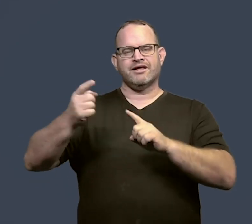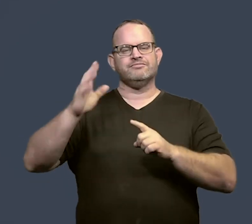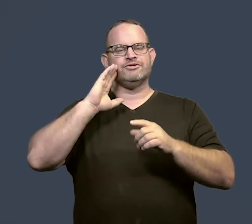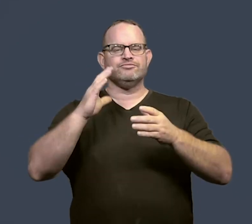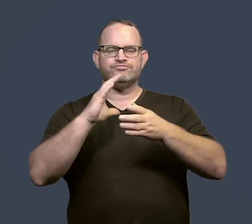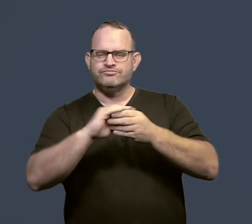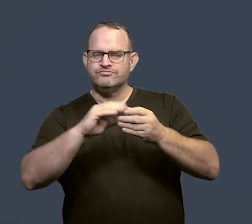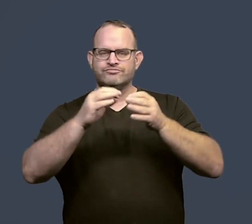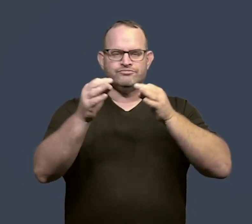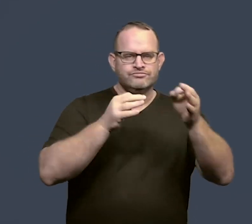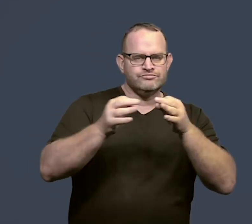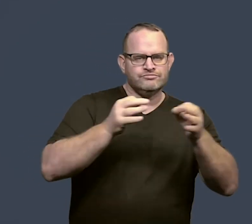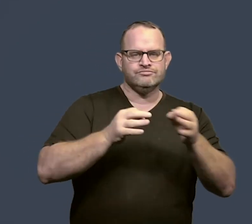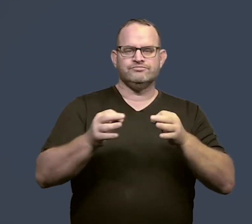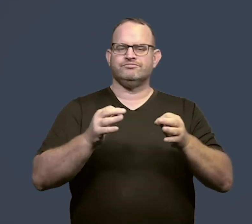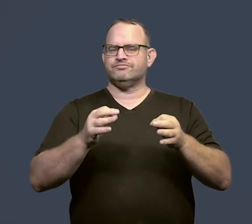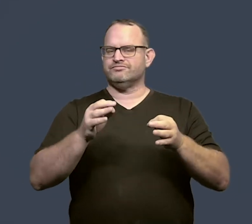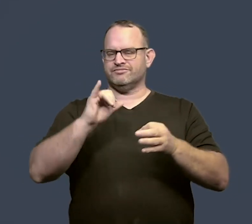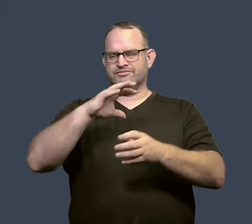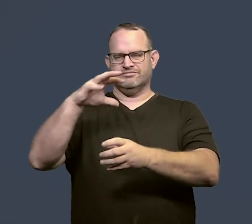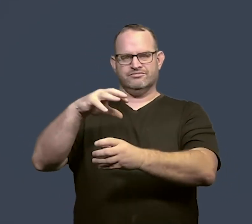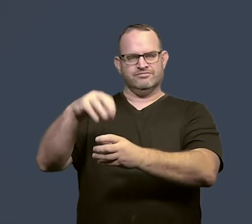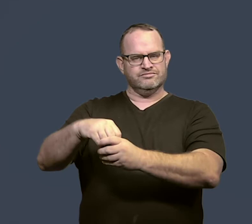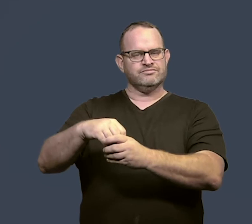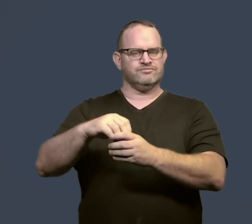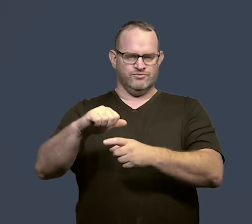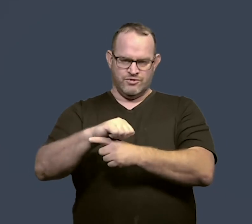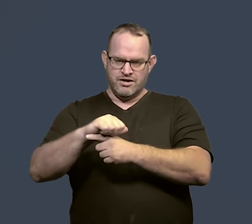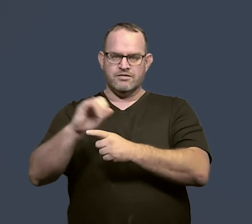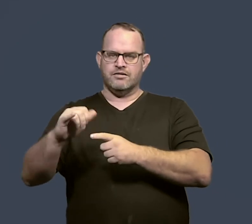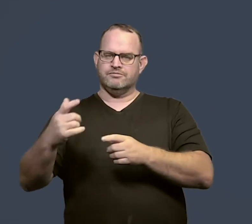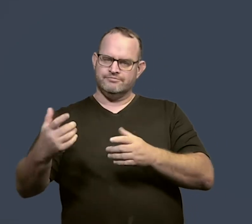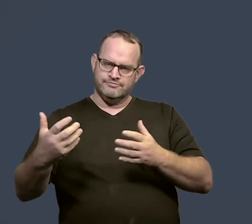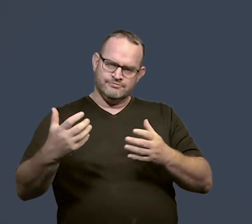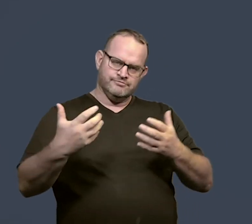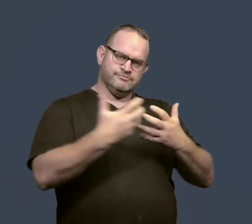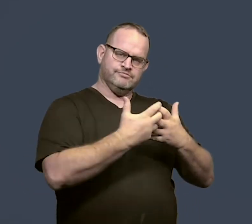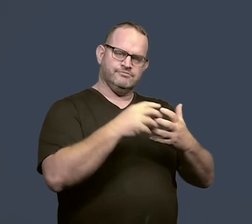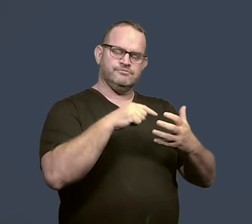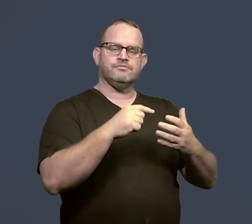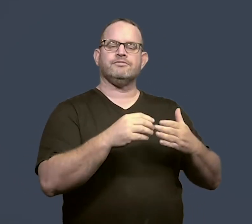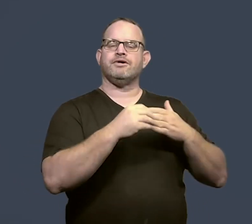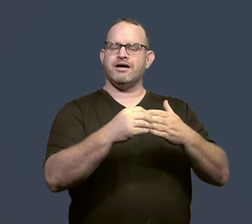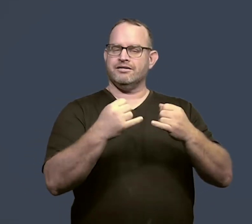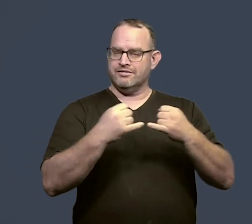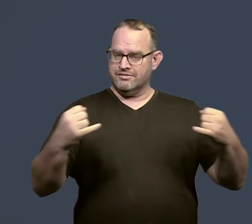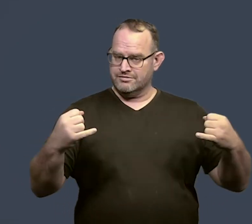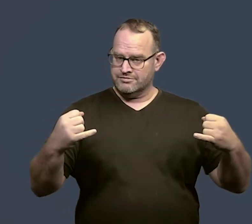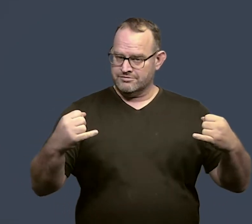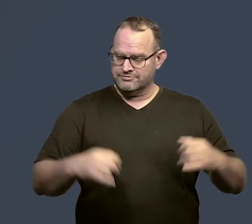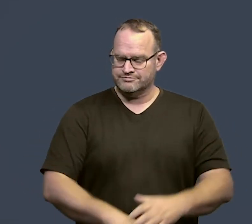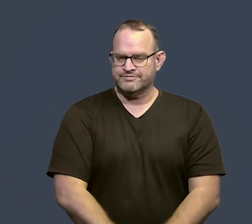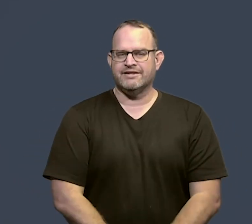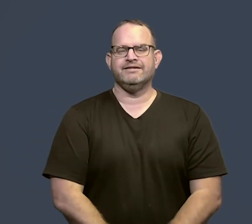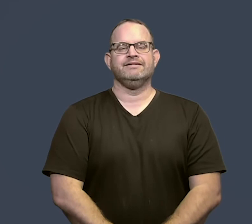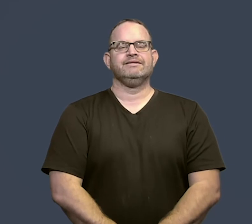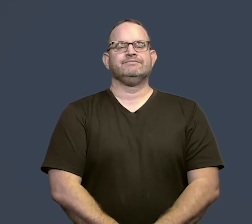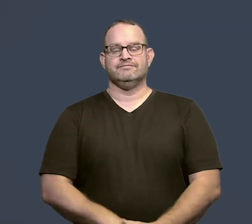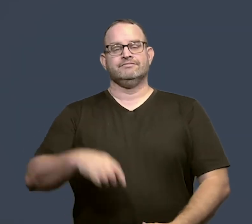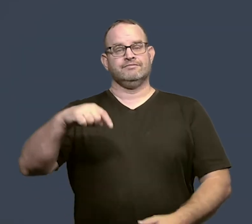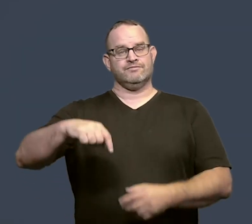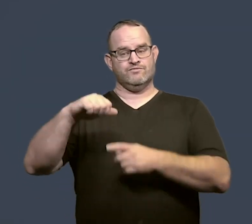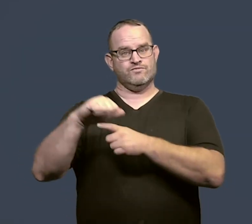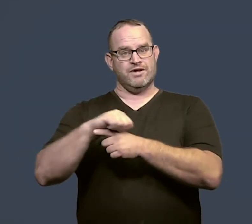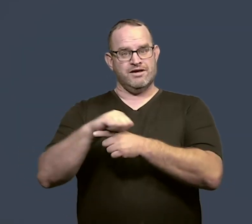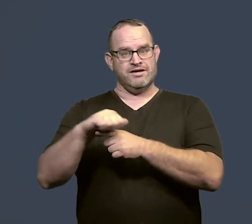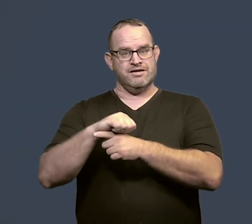The videos will provide detailed information on the topics in the guidelines and